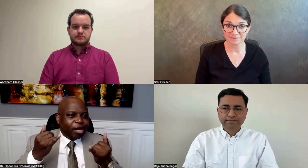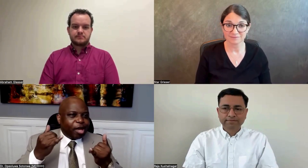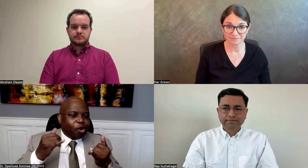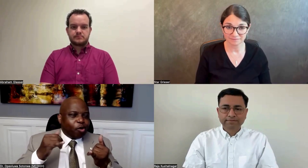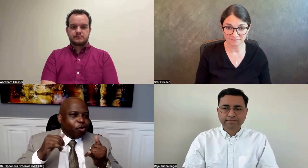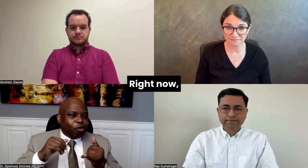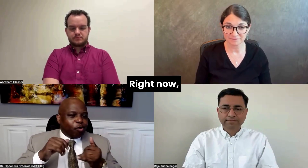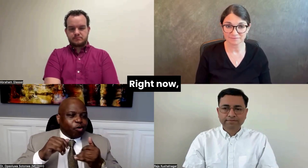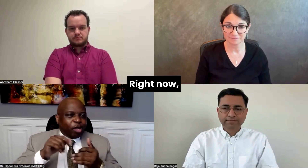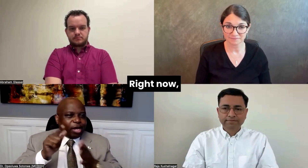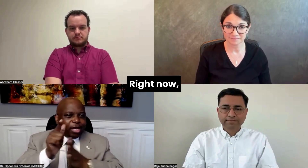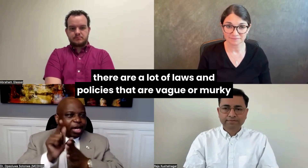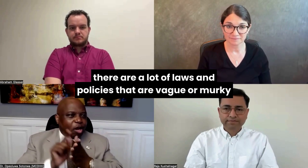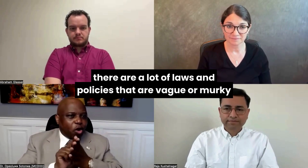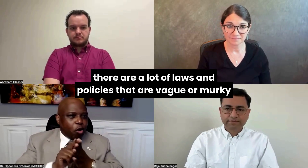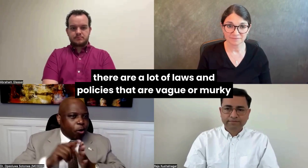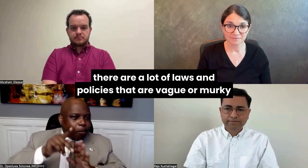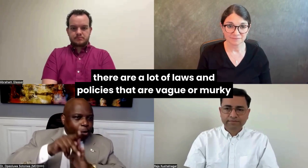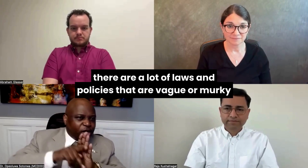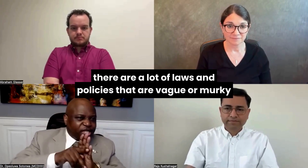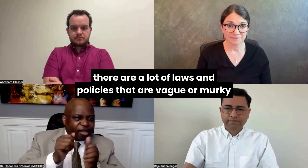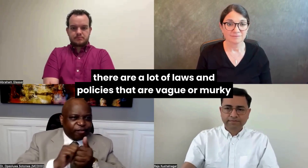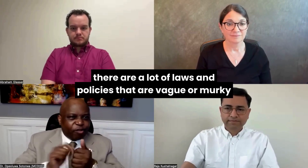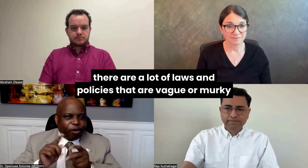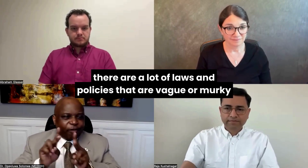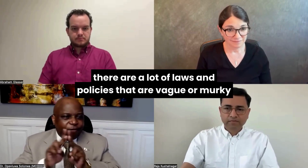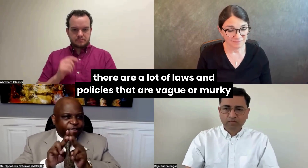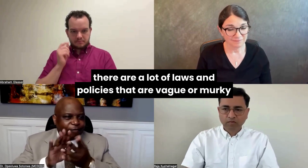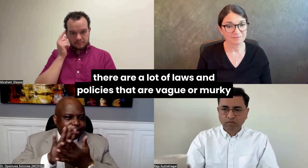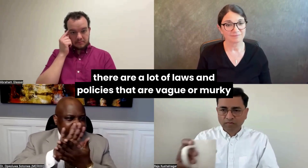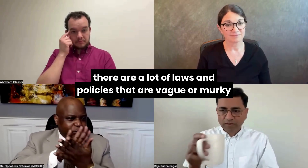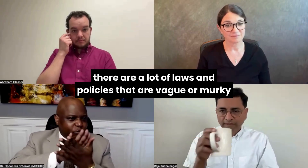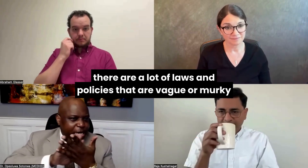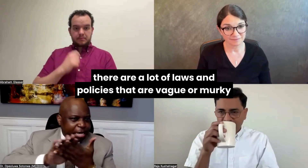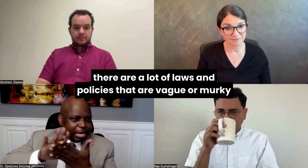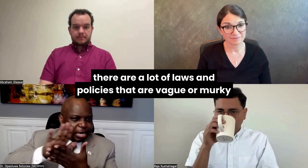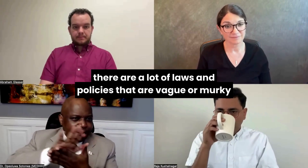there are a lot of laws and policies that are vague or murky